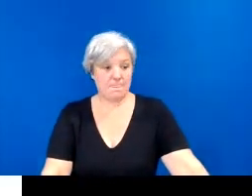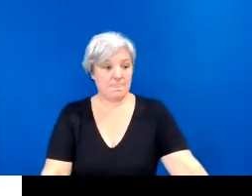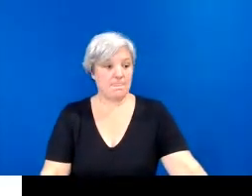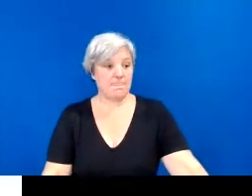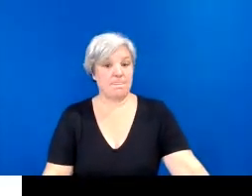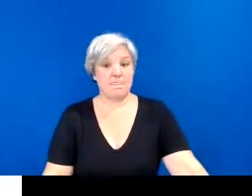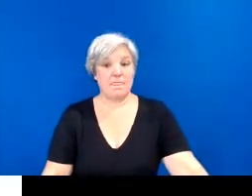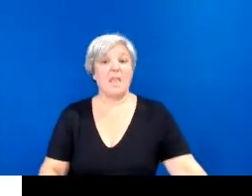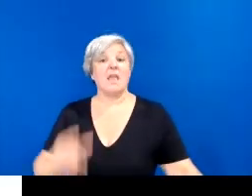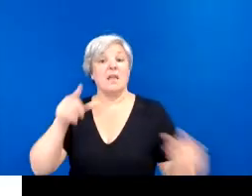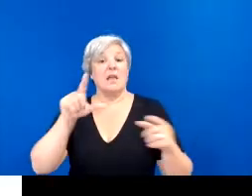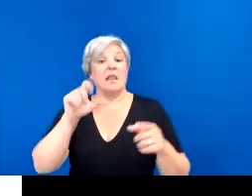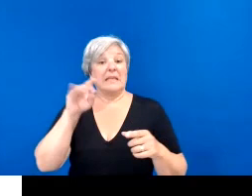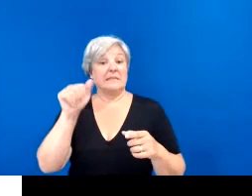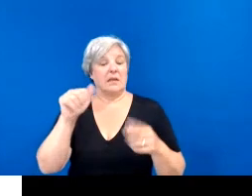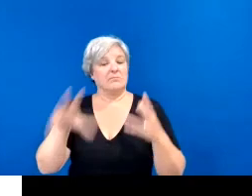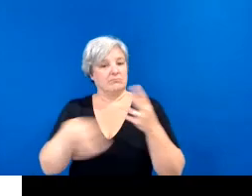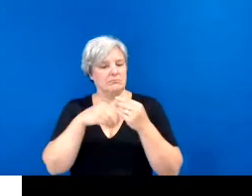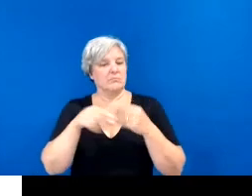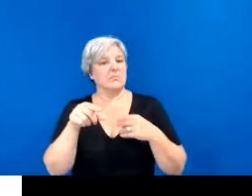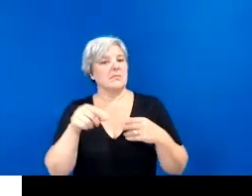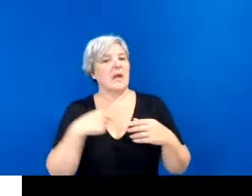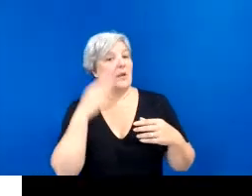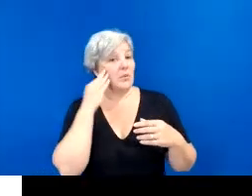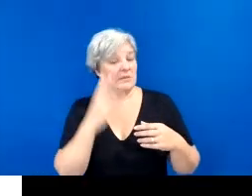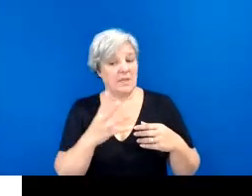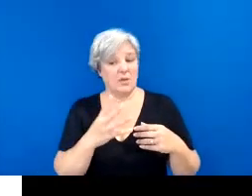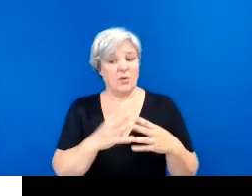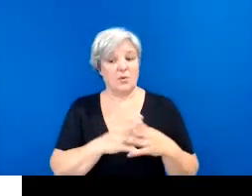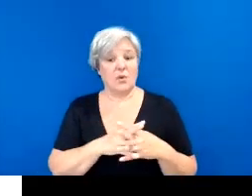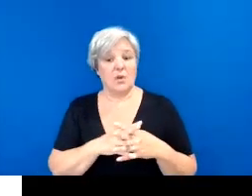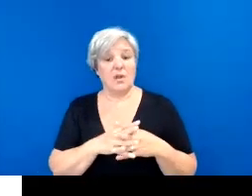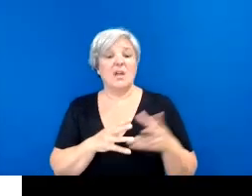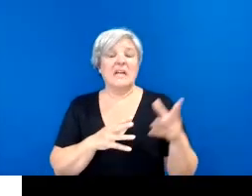And I will say, even though there is a learning curve with LibreTexts,